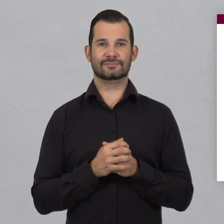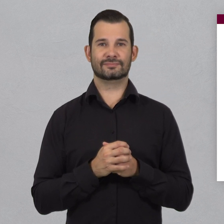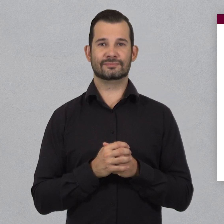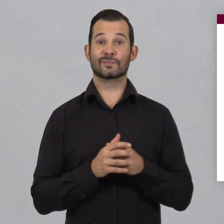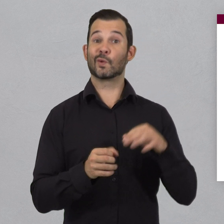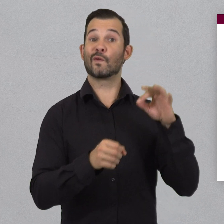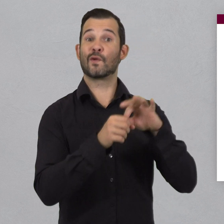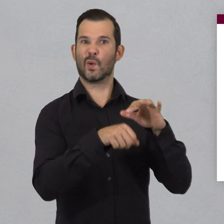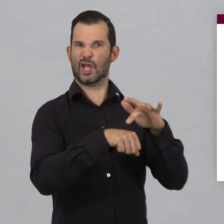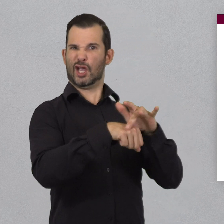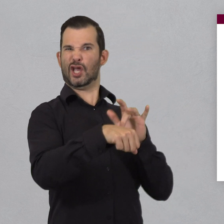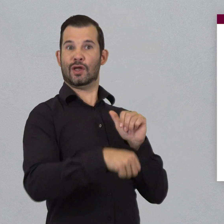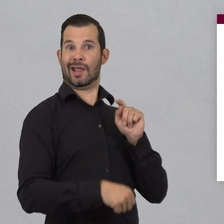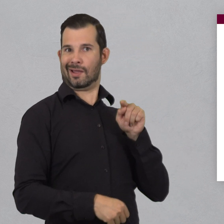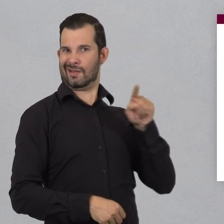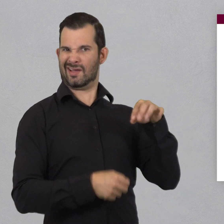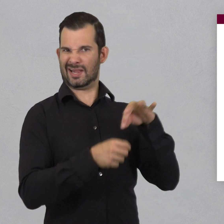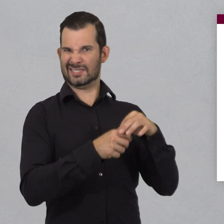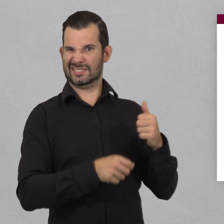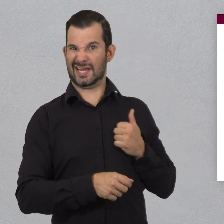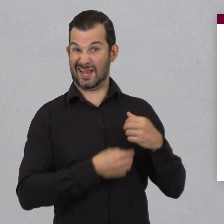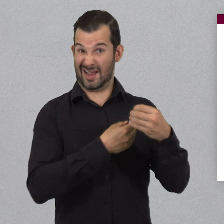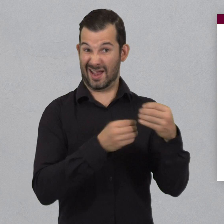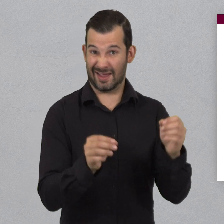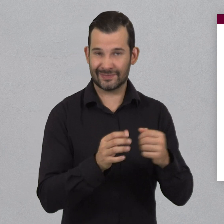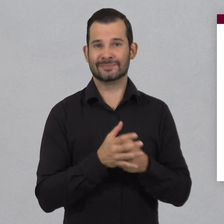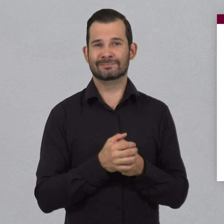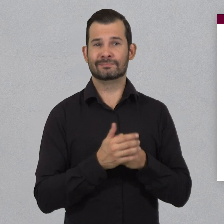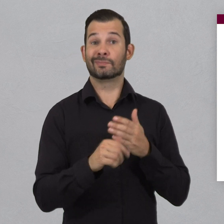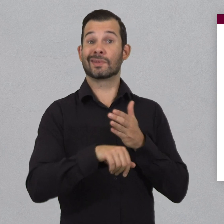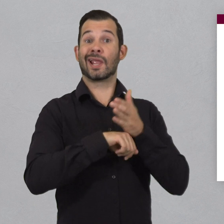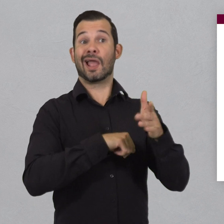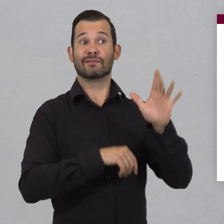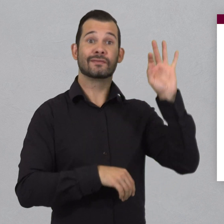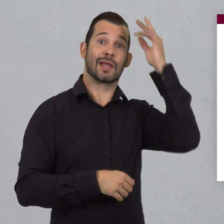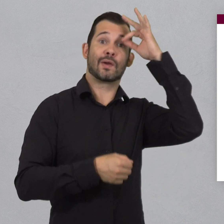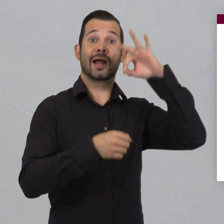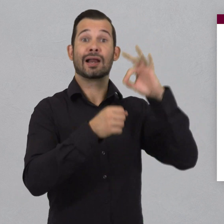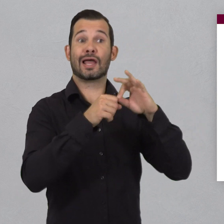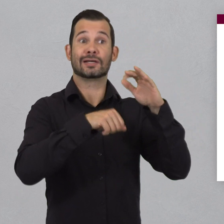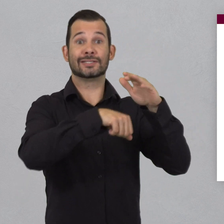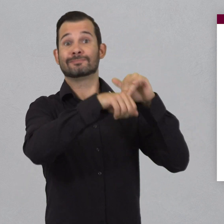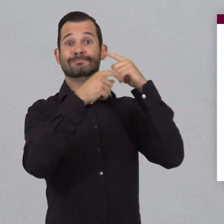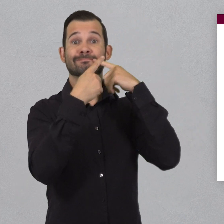Voting early at an Elections Canada office After a federal election is called,